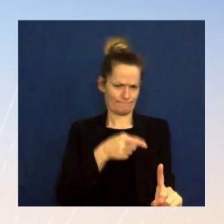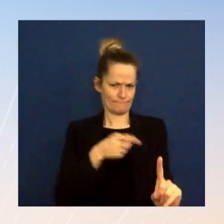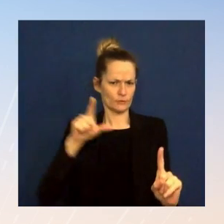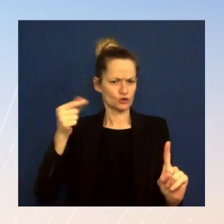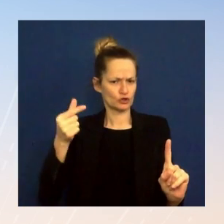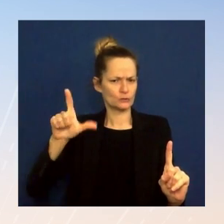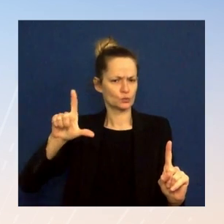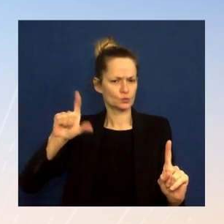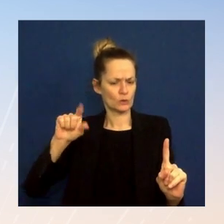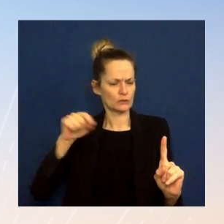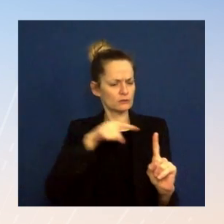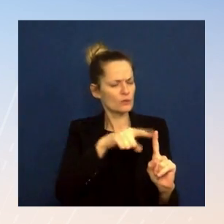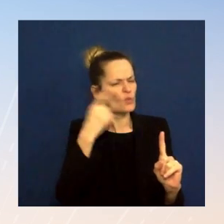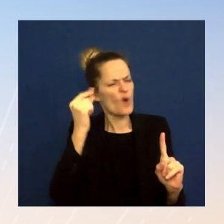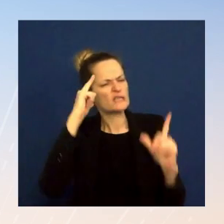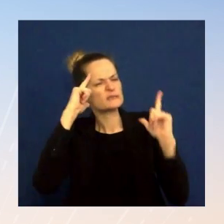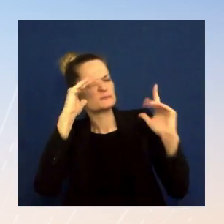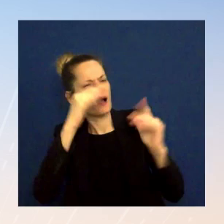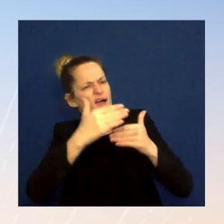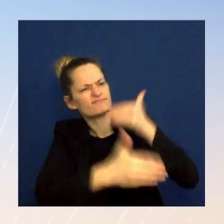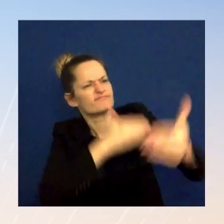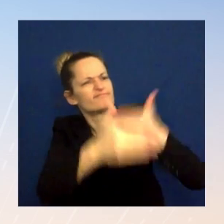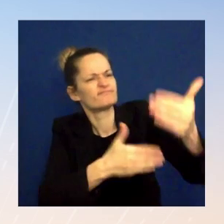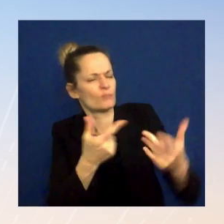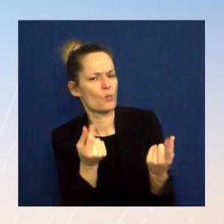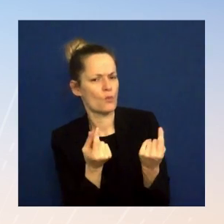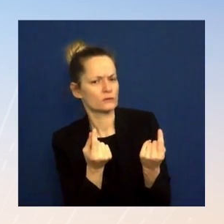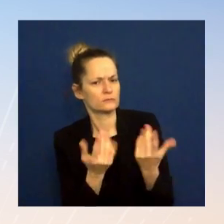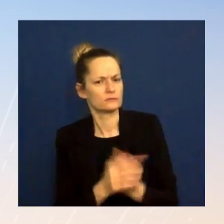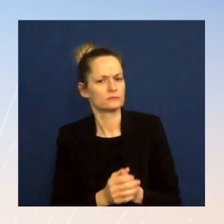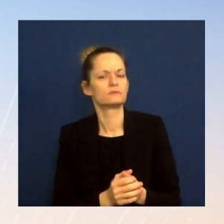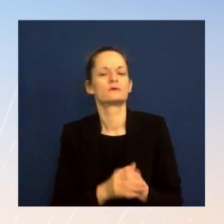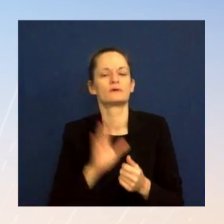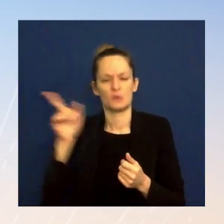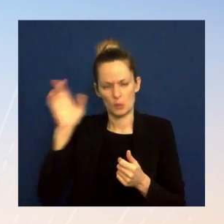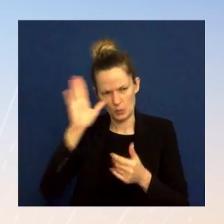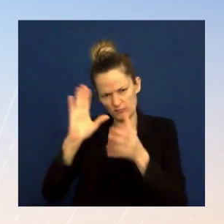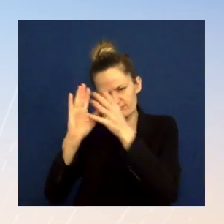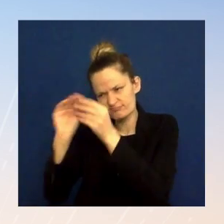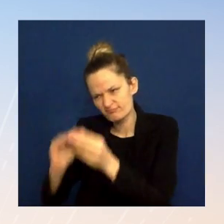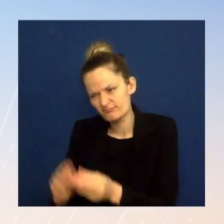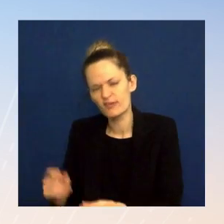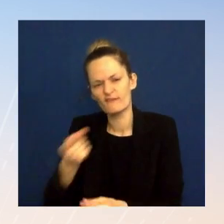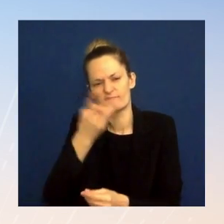Mr. Sullivan: Well, let me just identify a couple of categories, because I don't want to get ahead of myself in terms of coming to agreement on things.